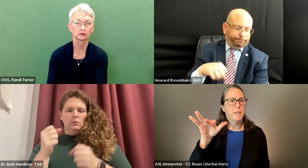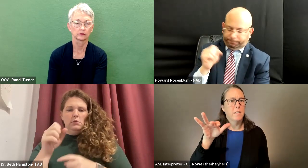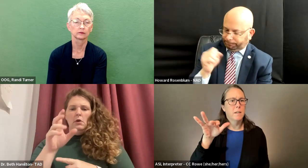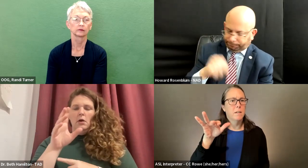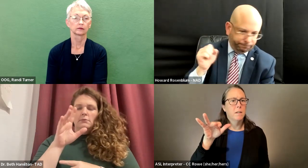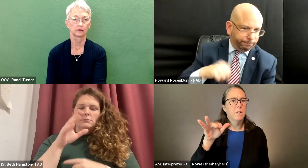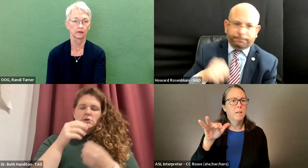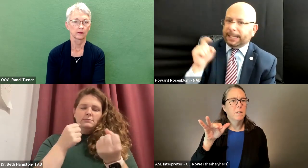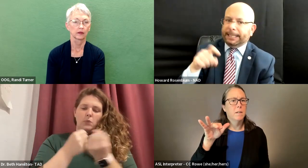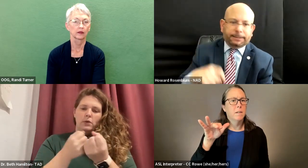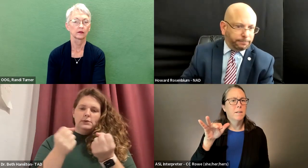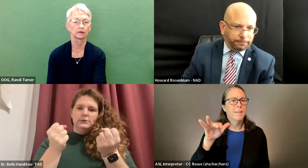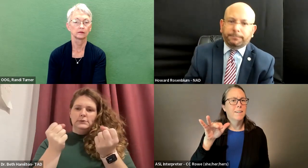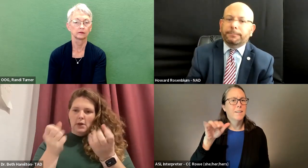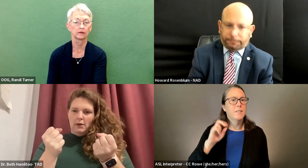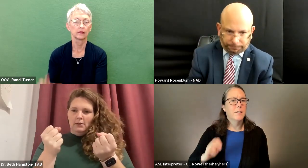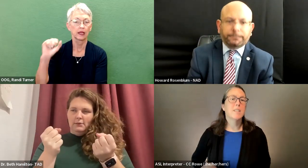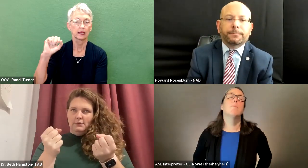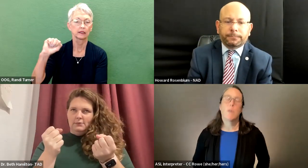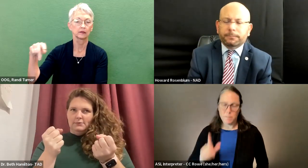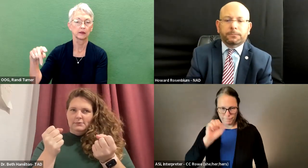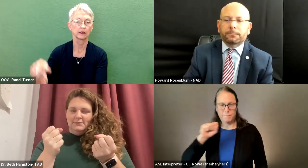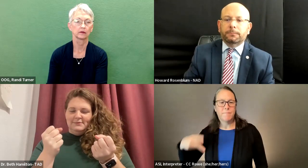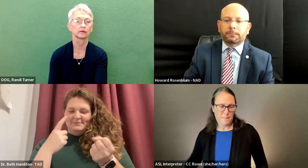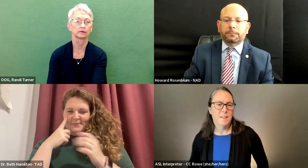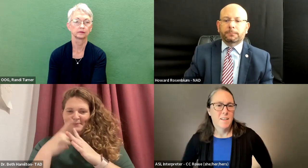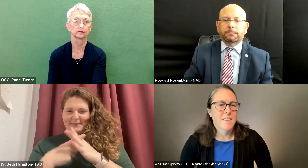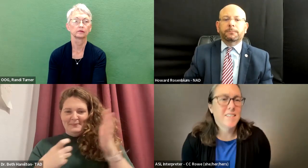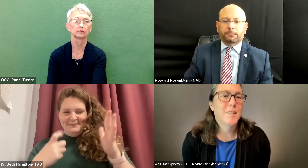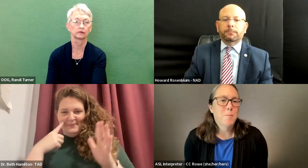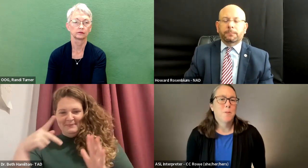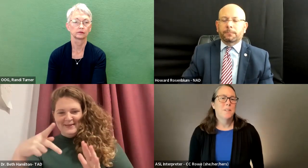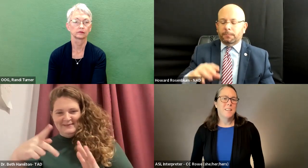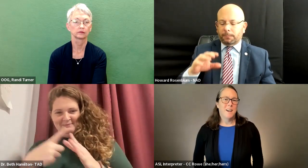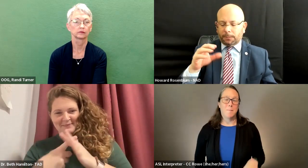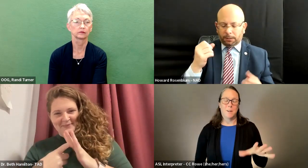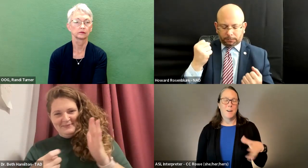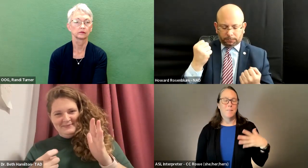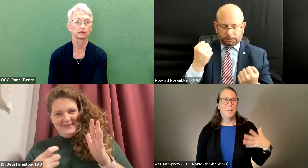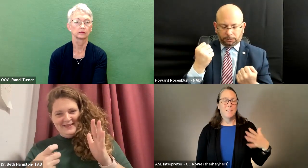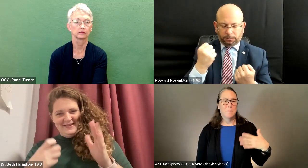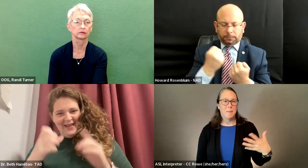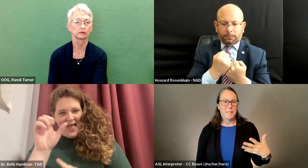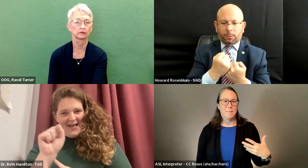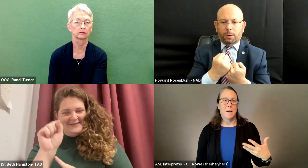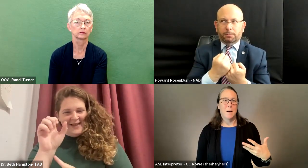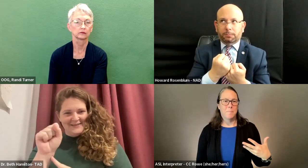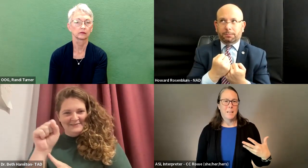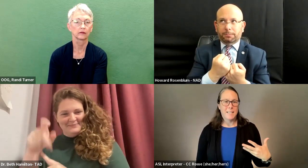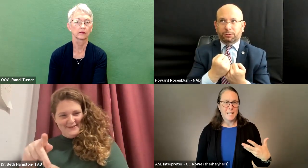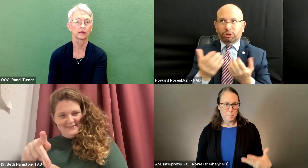working on promoting some bills that I failed to mention